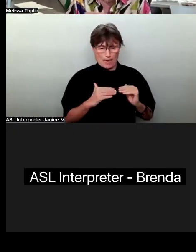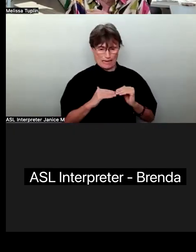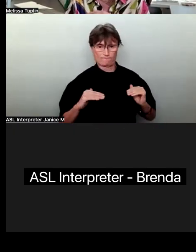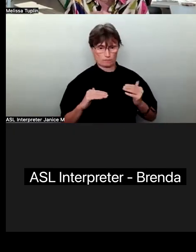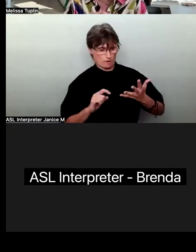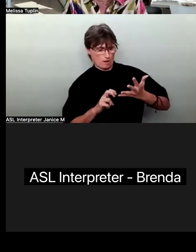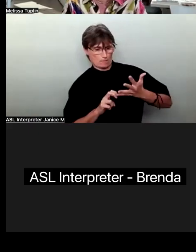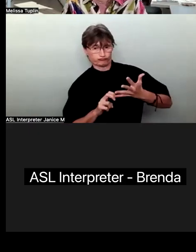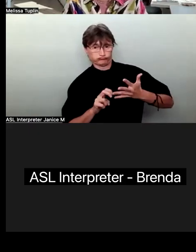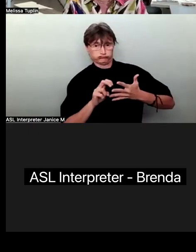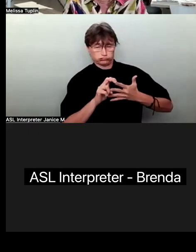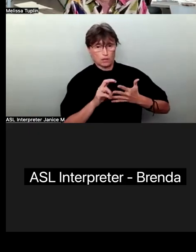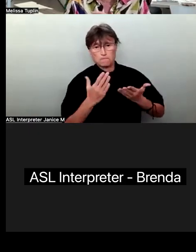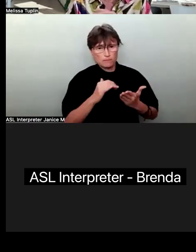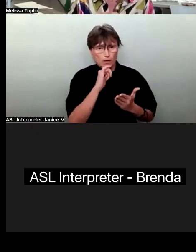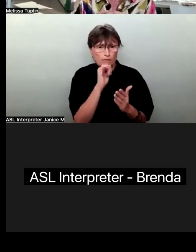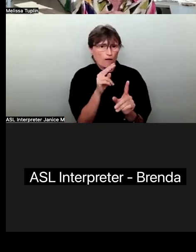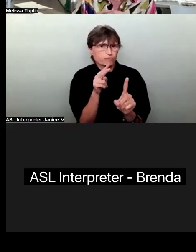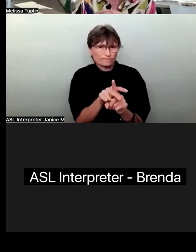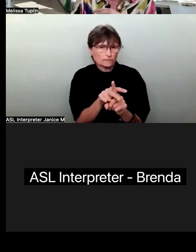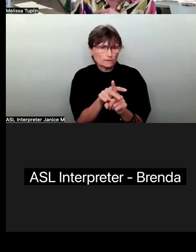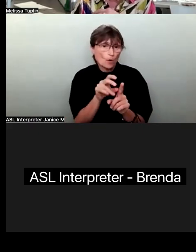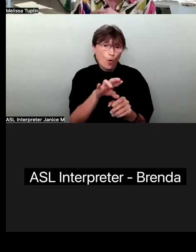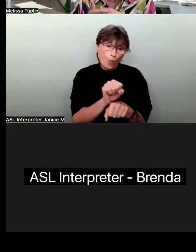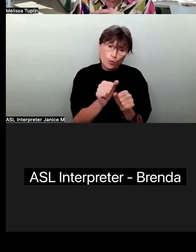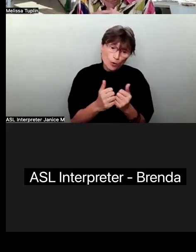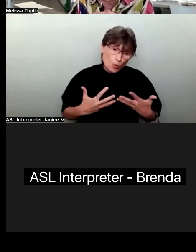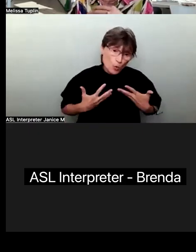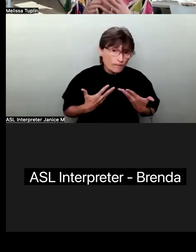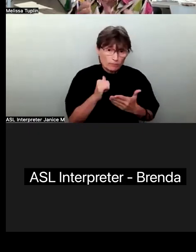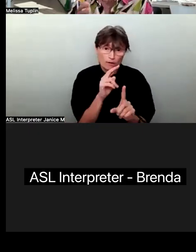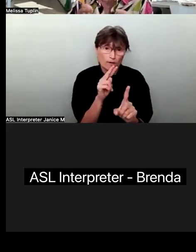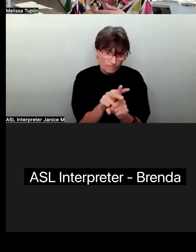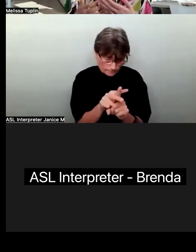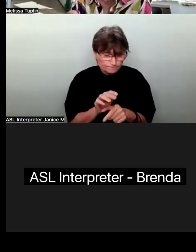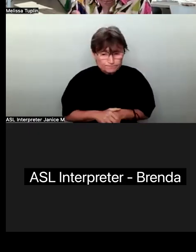So your compensation structure will be assessed according to your mandate,